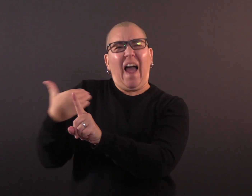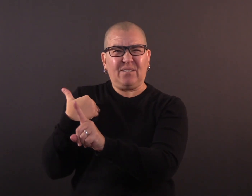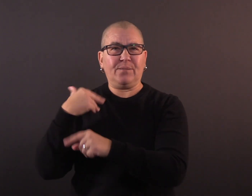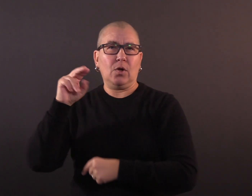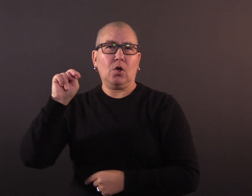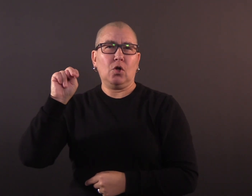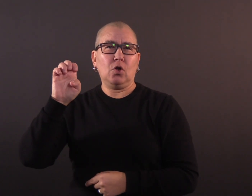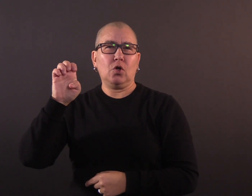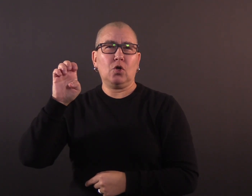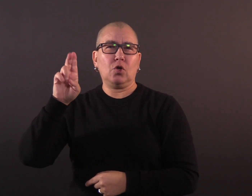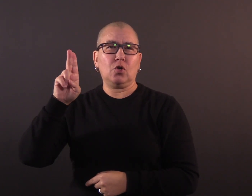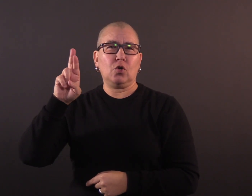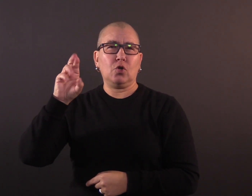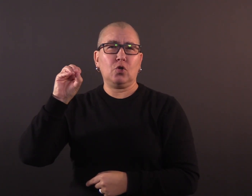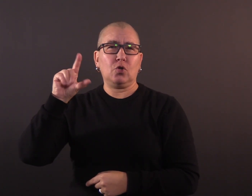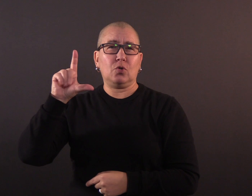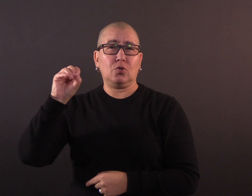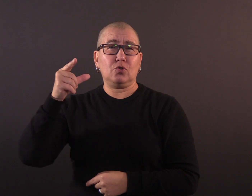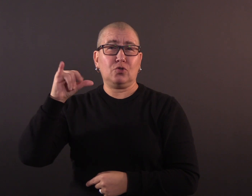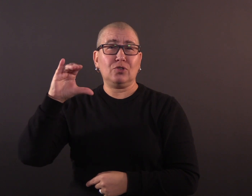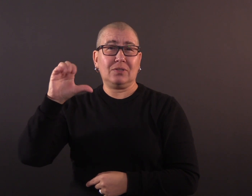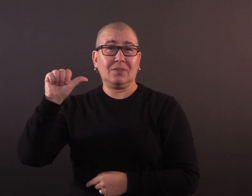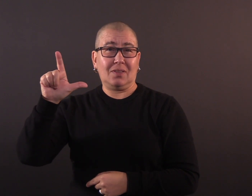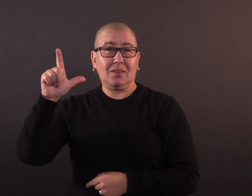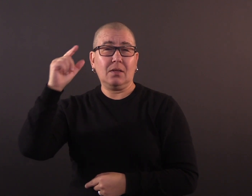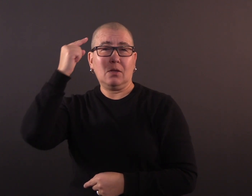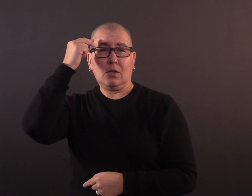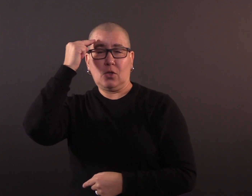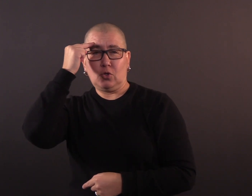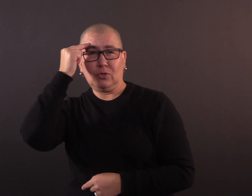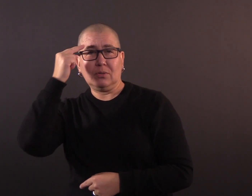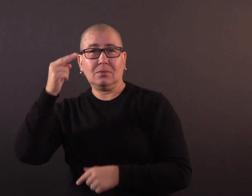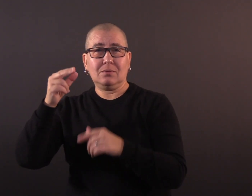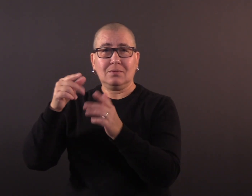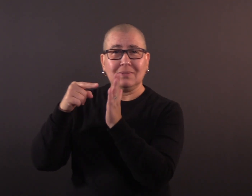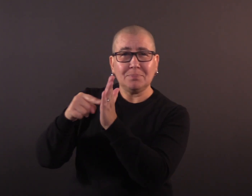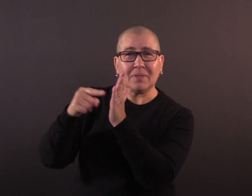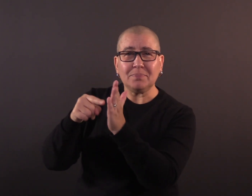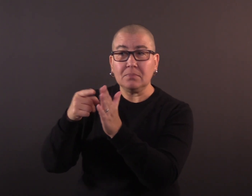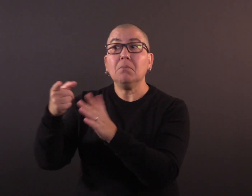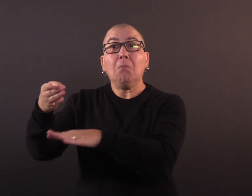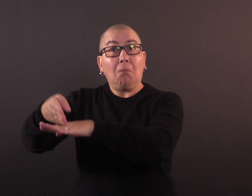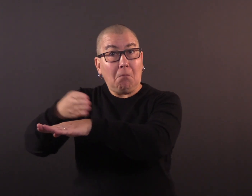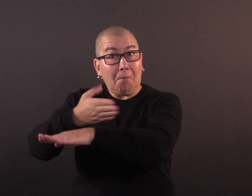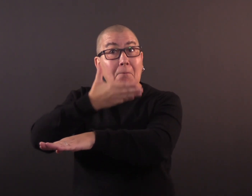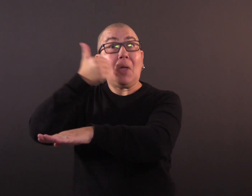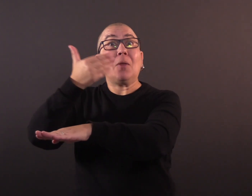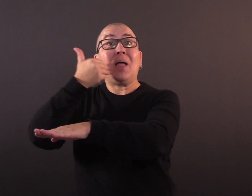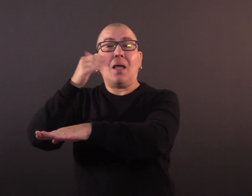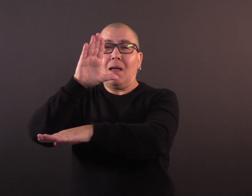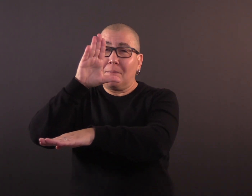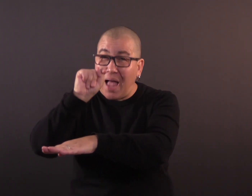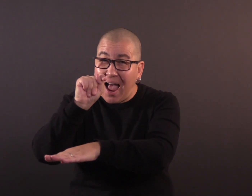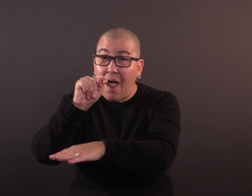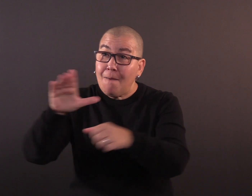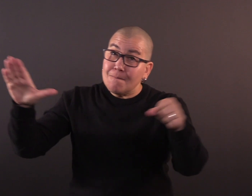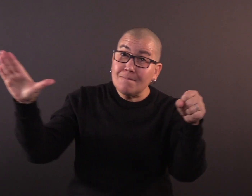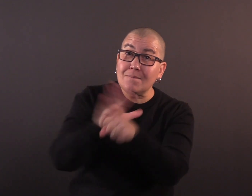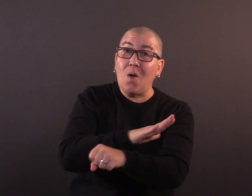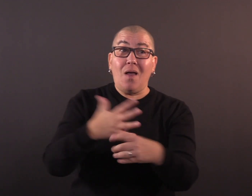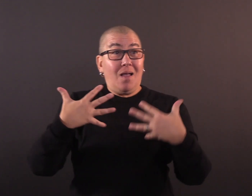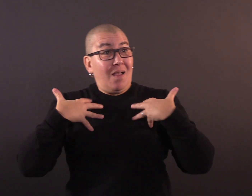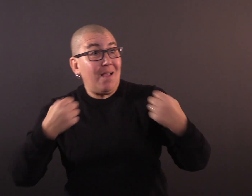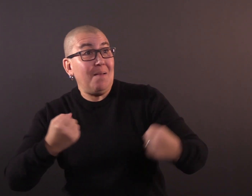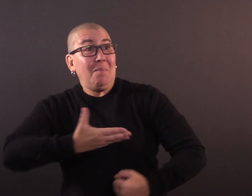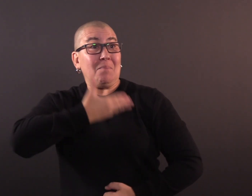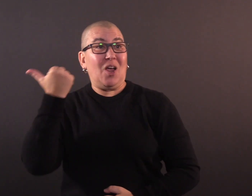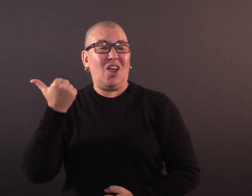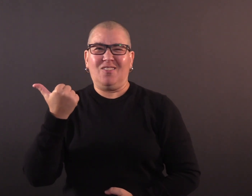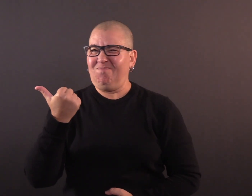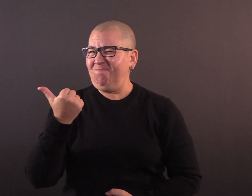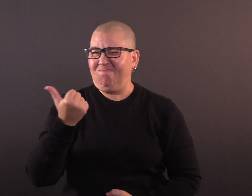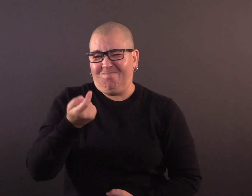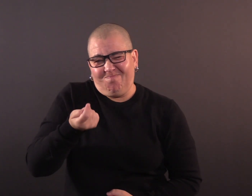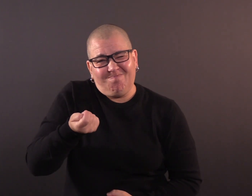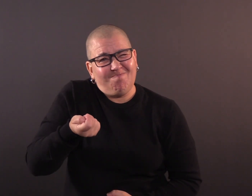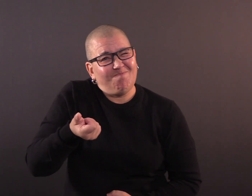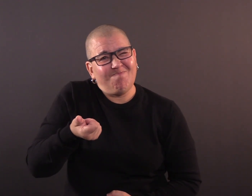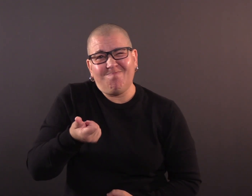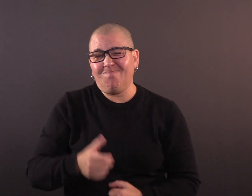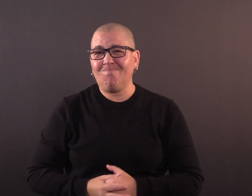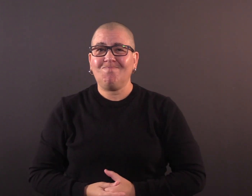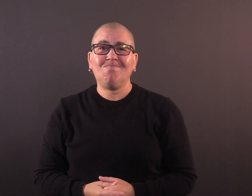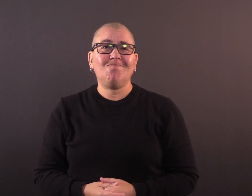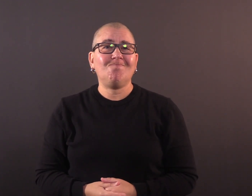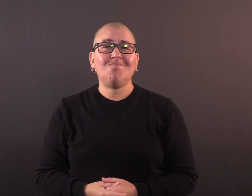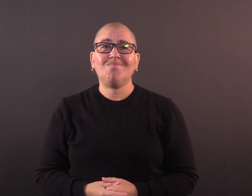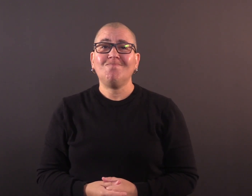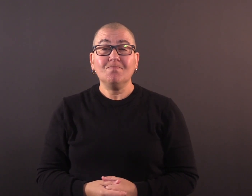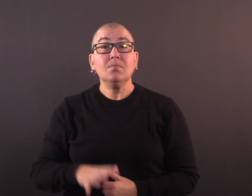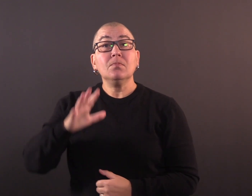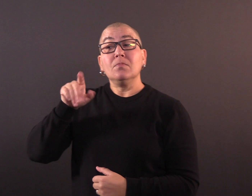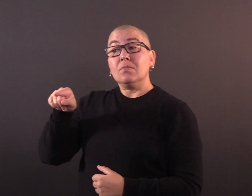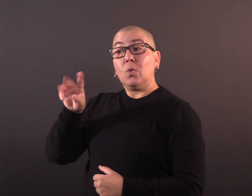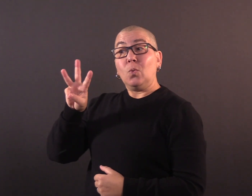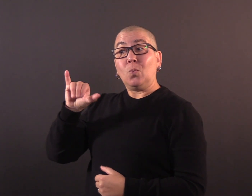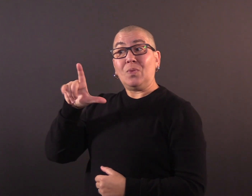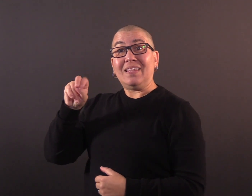better, he says, but full recovery is rare. Three years after getting COVID,